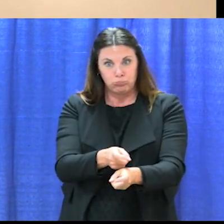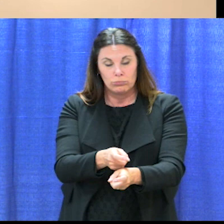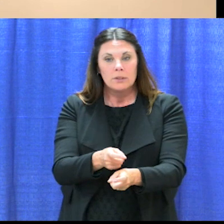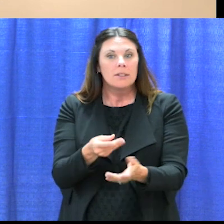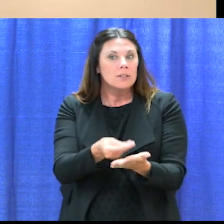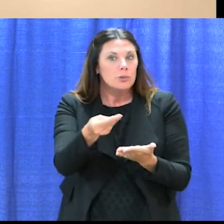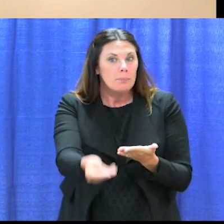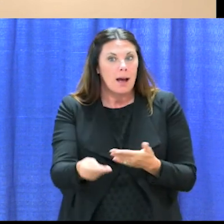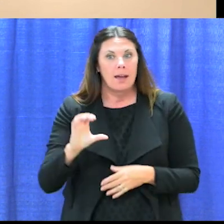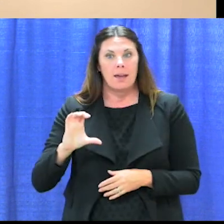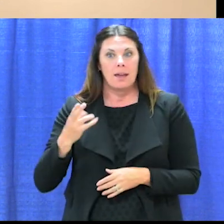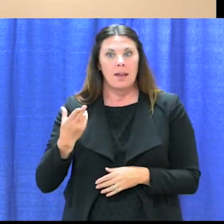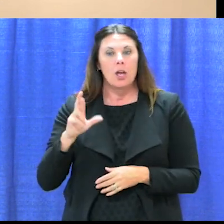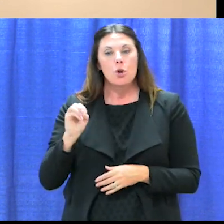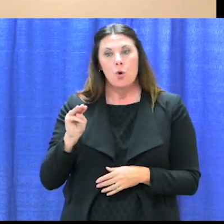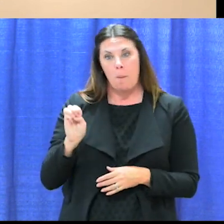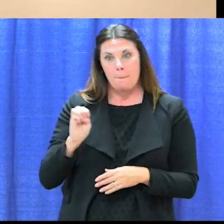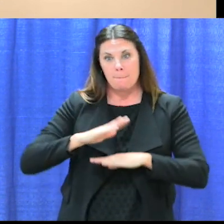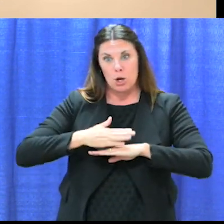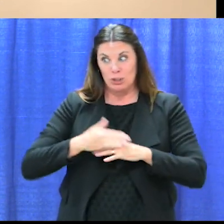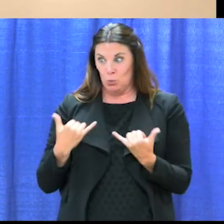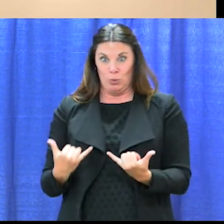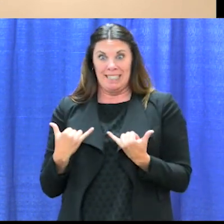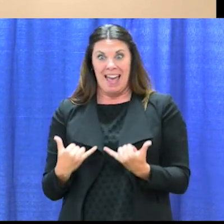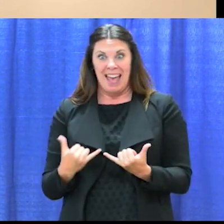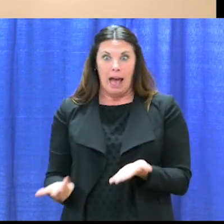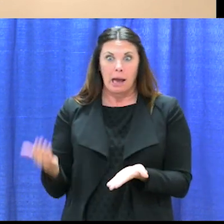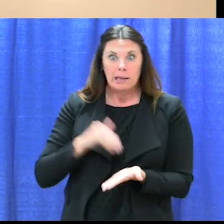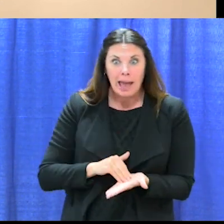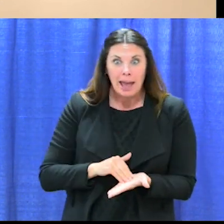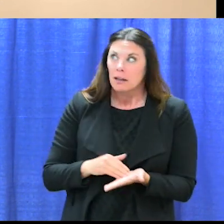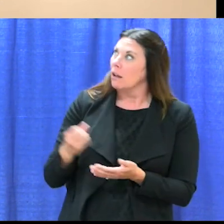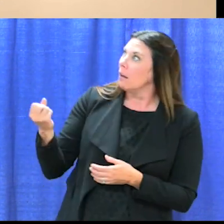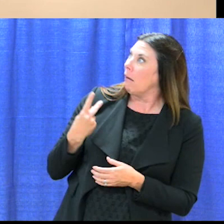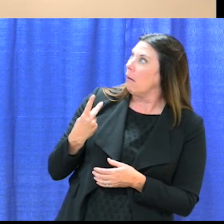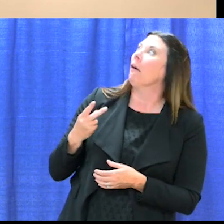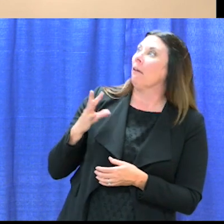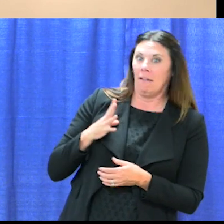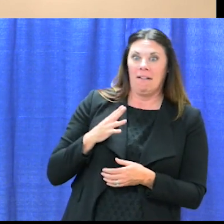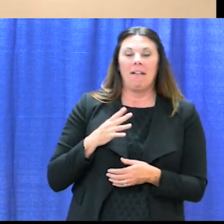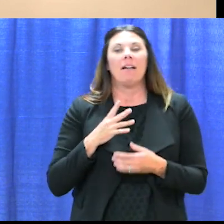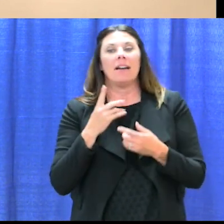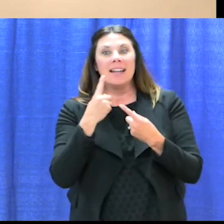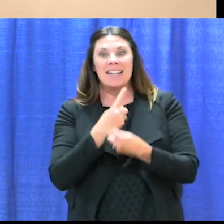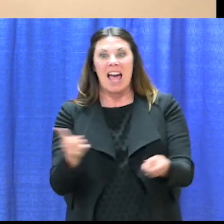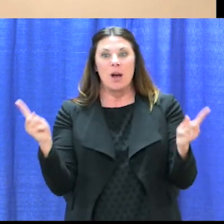In addition today we were authorized to announced another 250,000 dollars towards programming